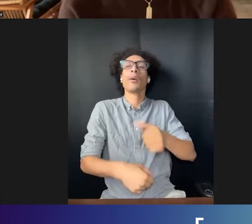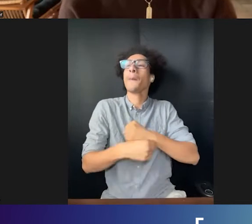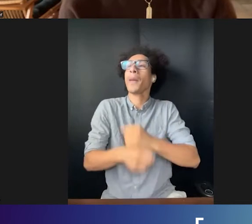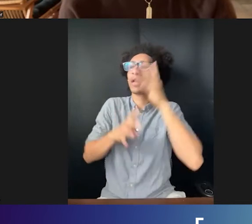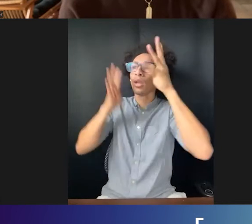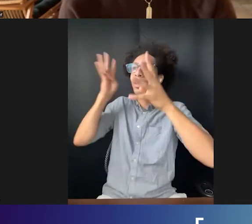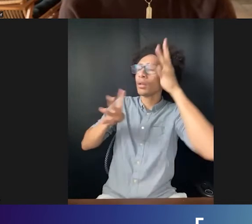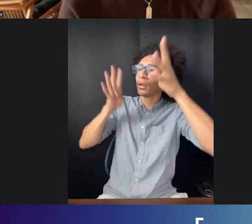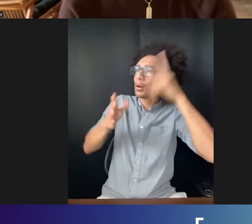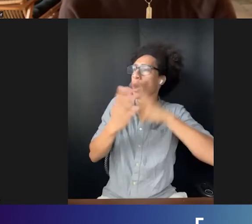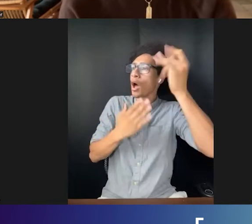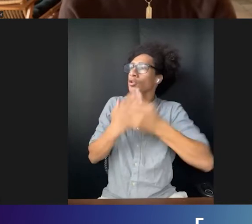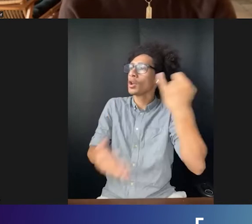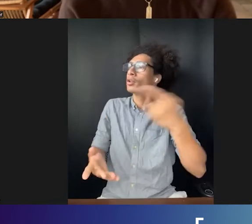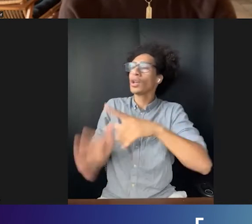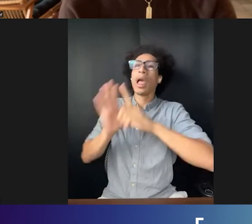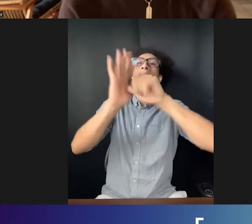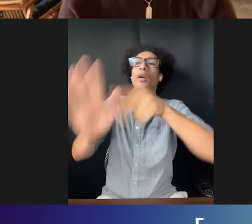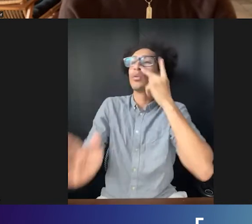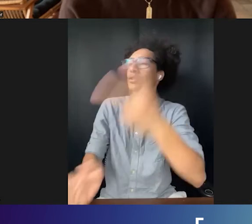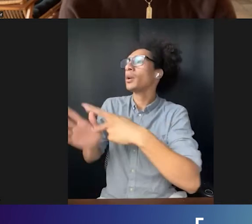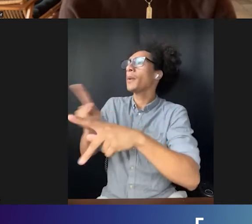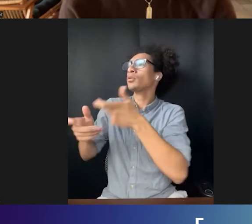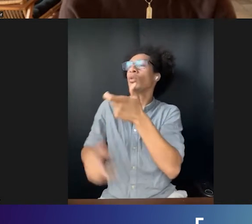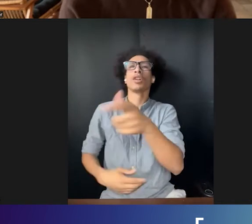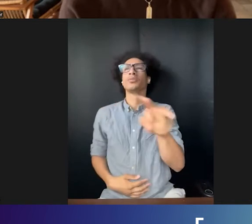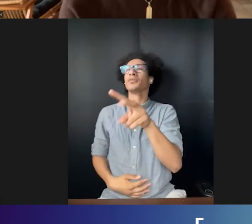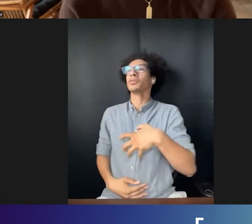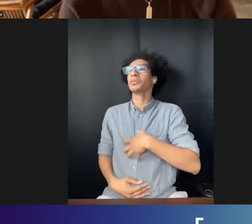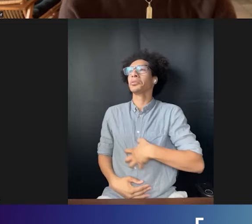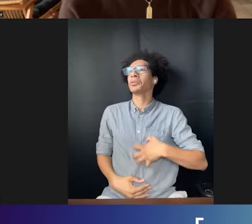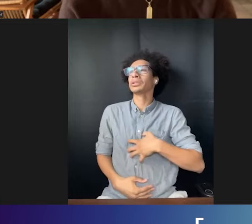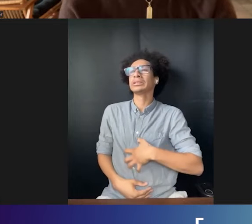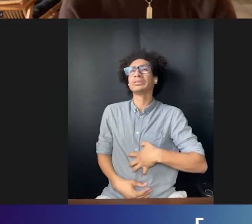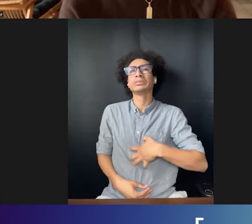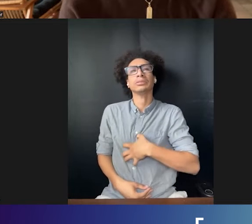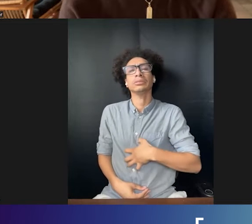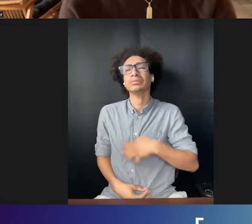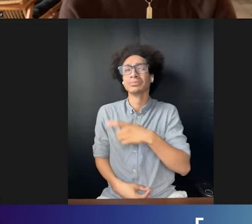Because I have lately I've heard nothing but horror stories from dozens and dozens of filmmakers,